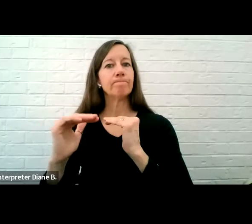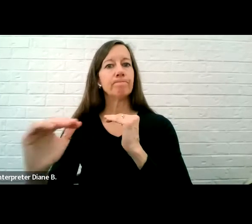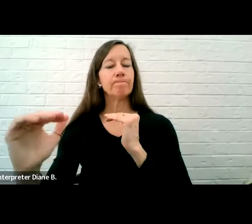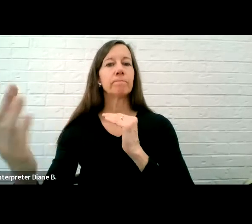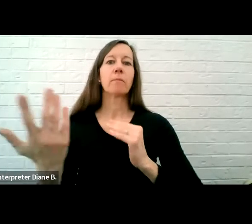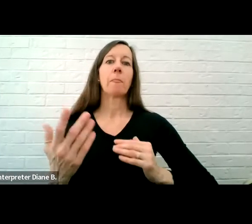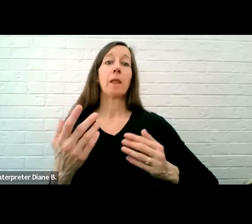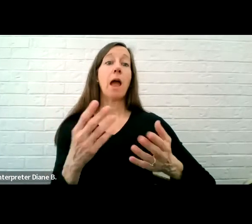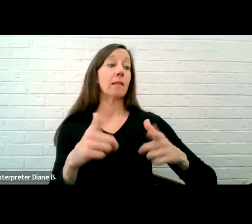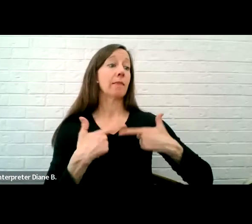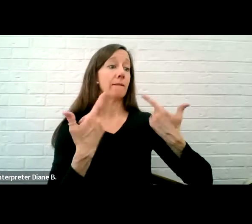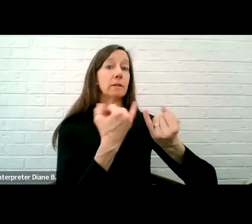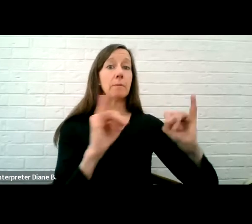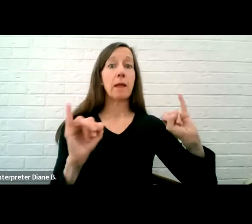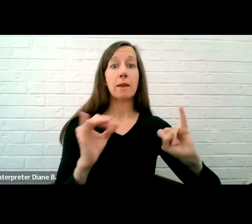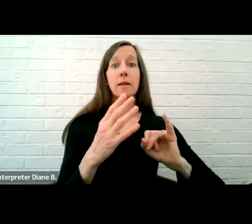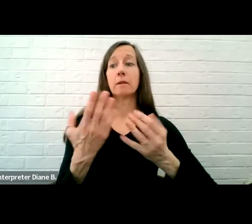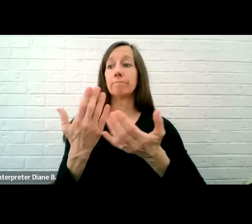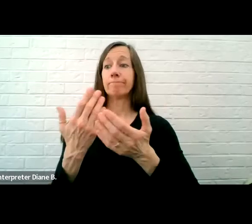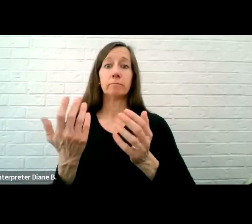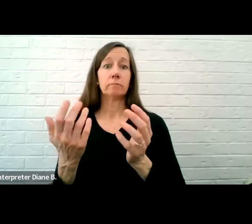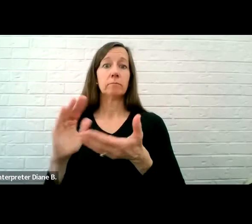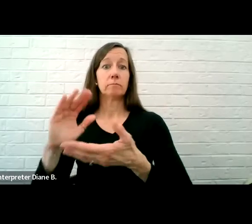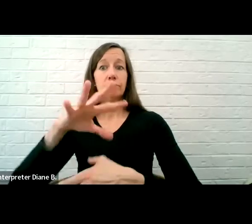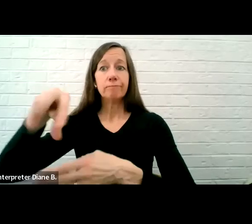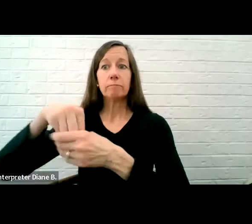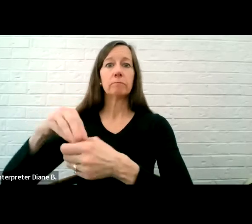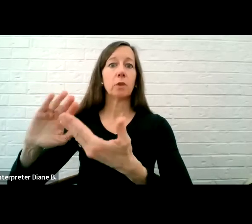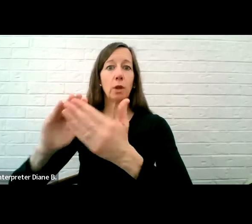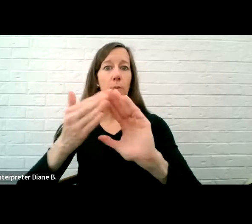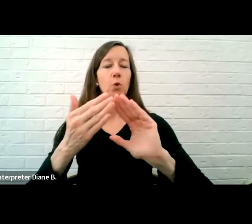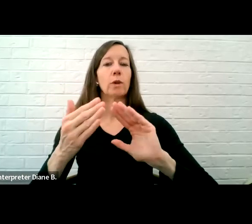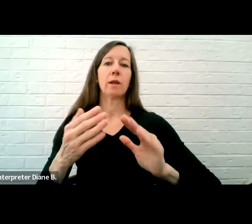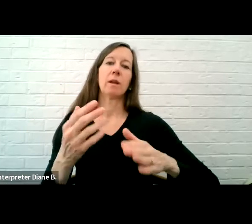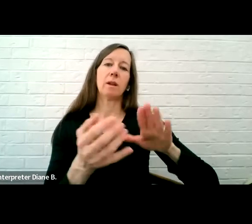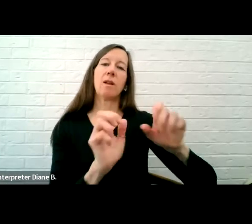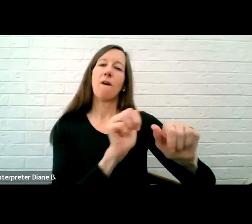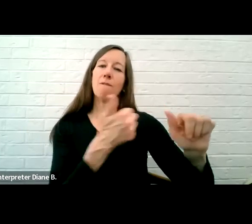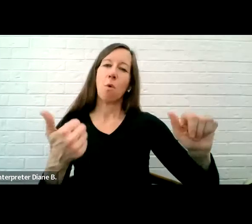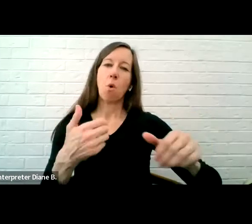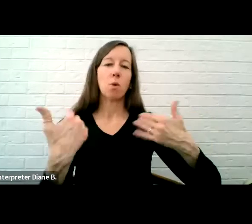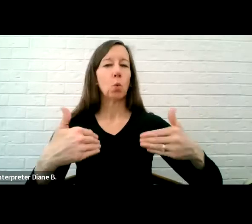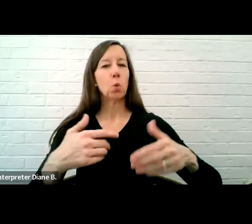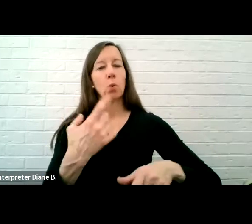the community and of homelessness and costly institutional care the